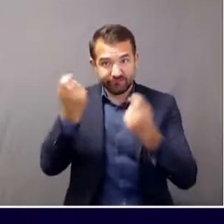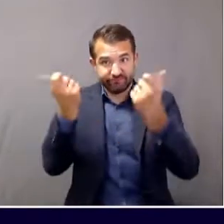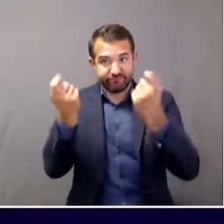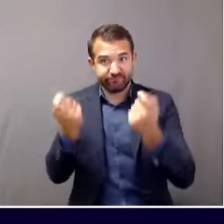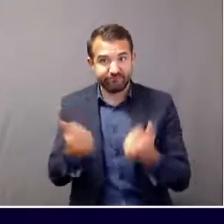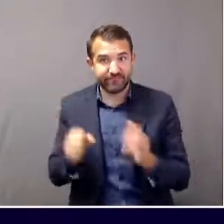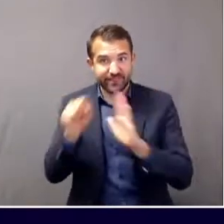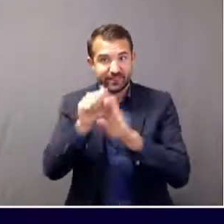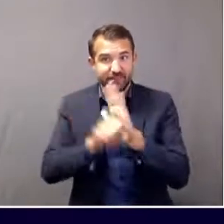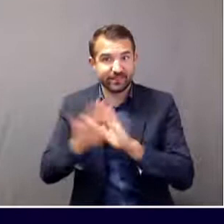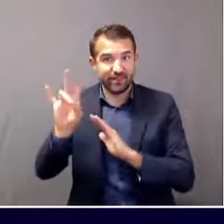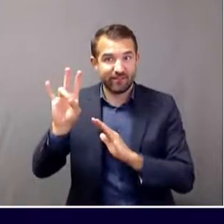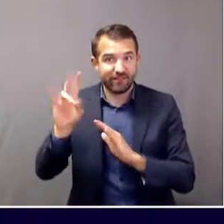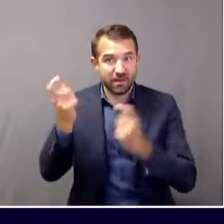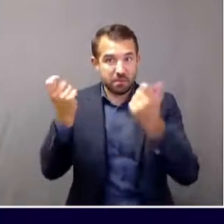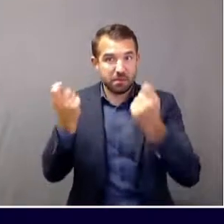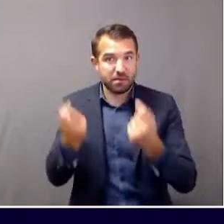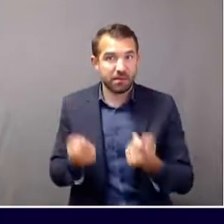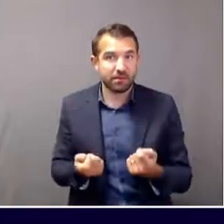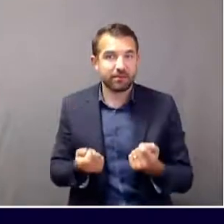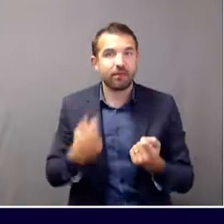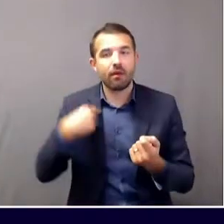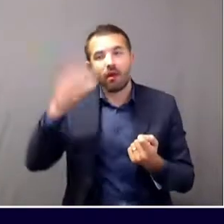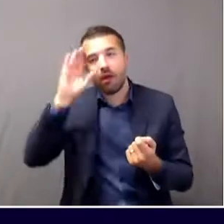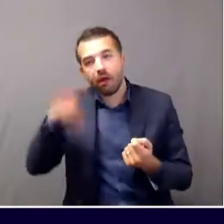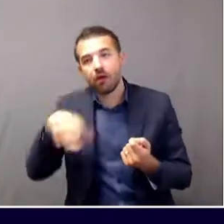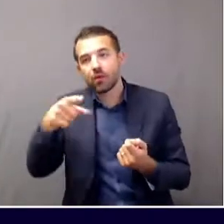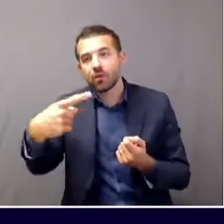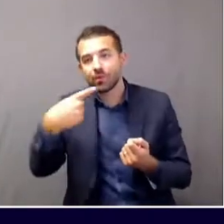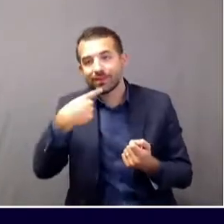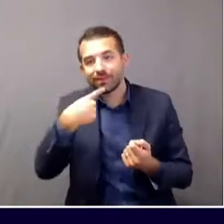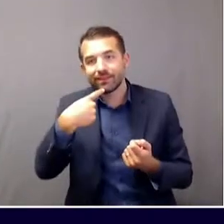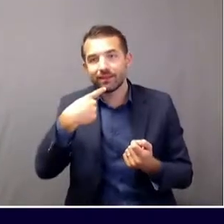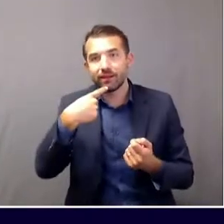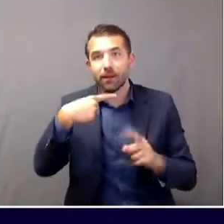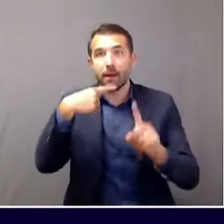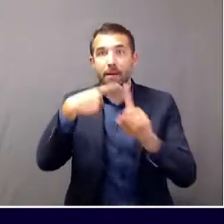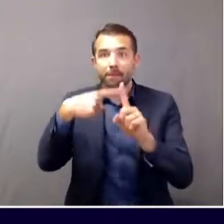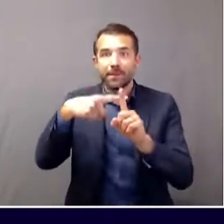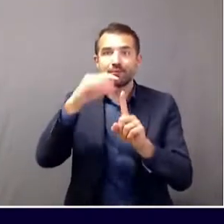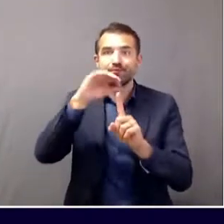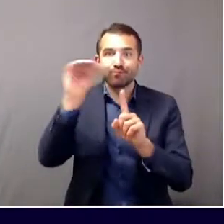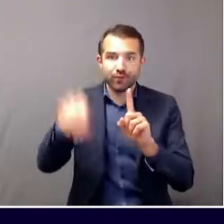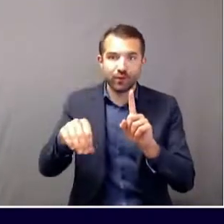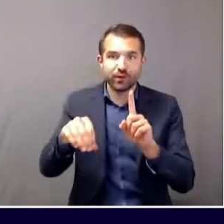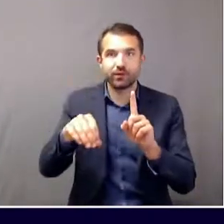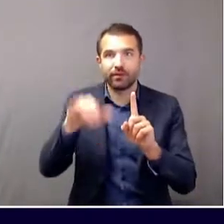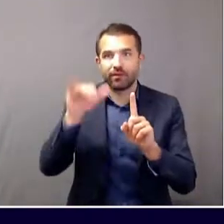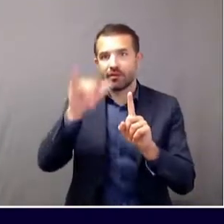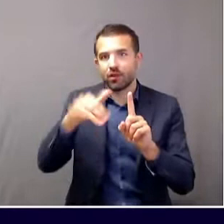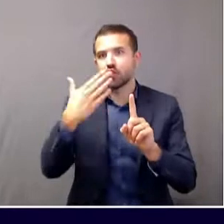low positivity rates help in